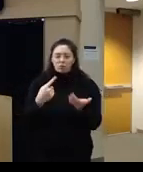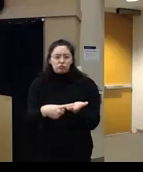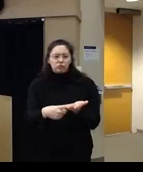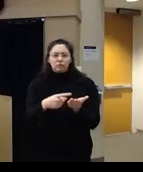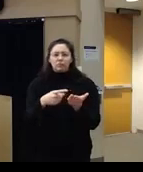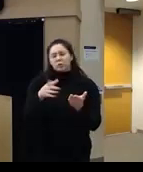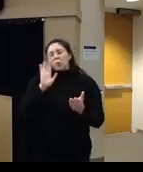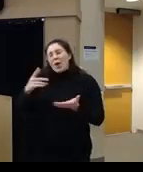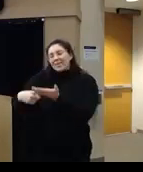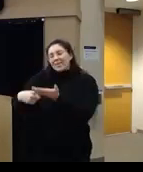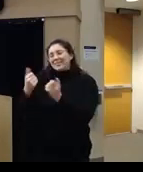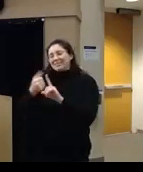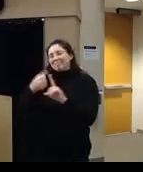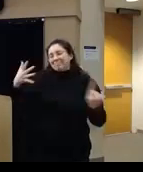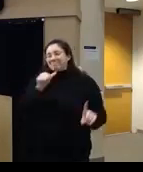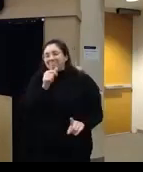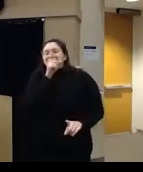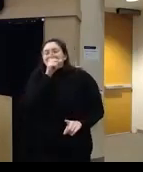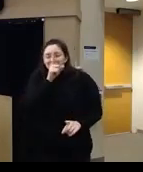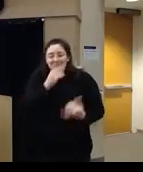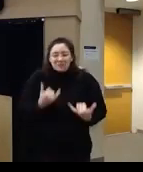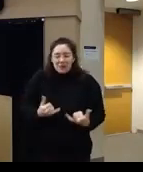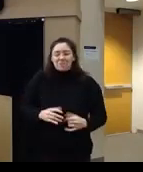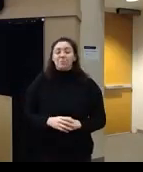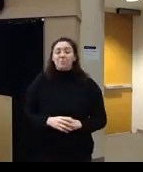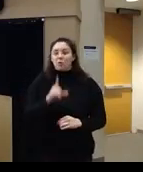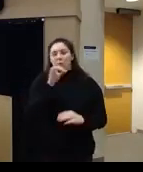talk about today so I'm not going to give a lot the spoilers but just its importance in